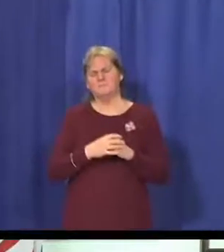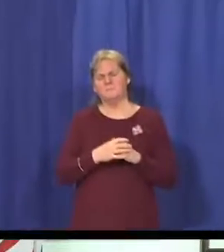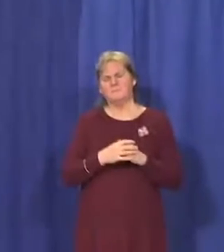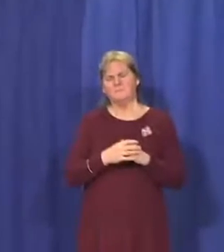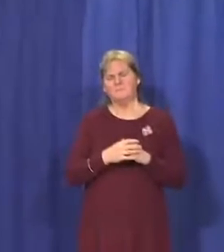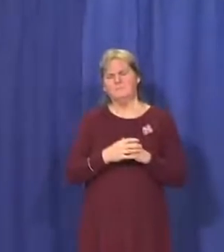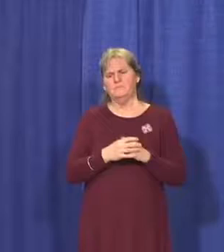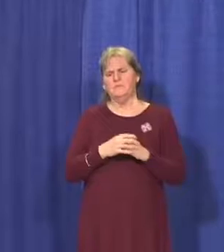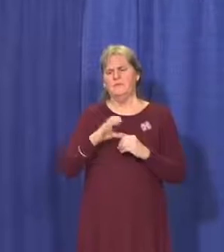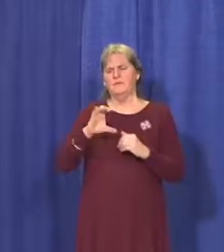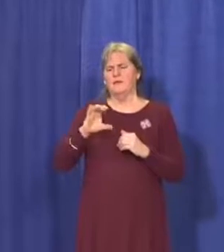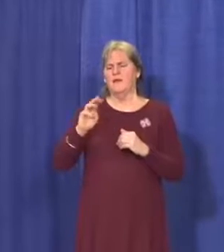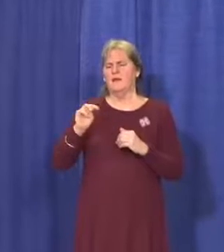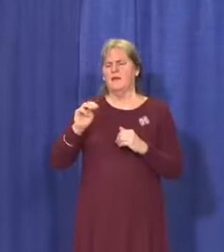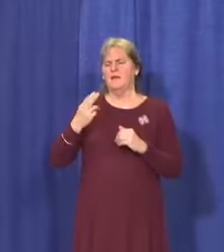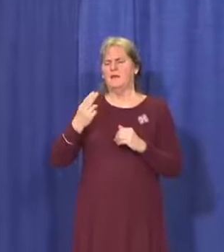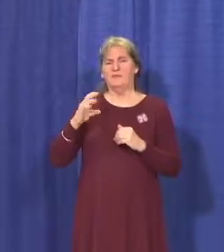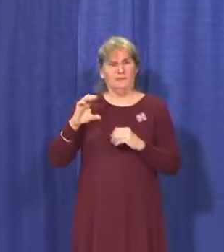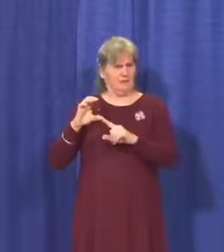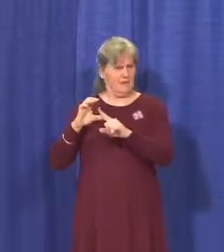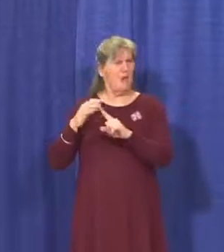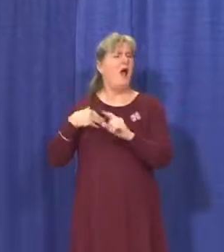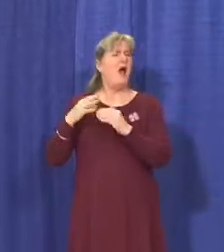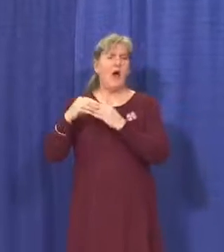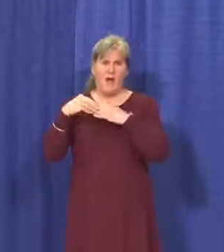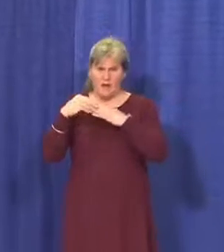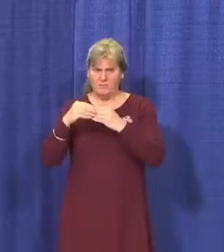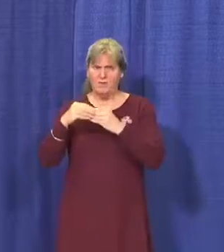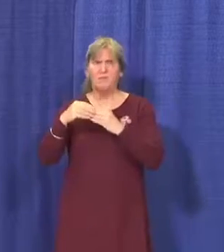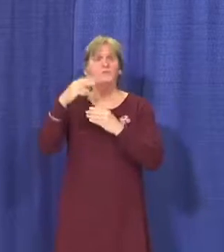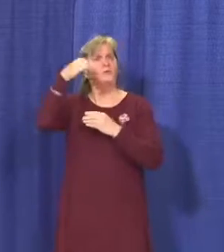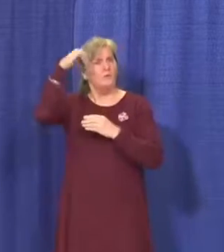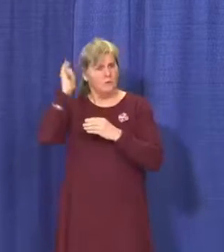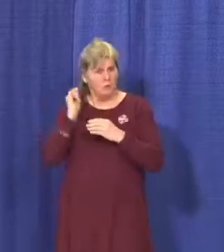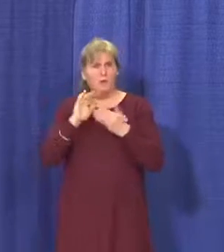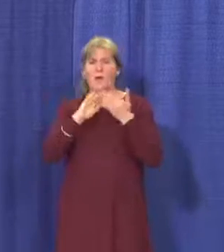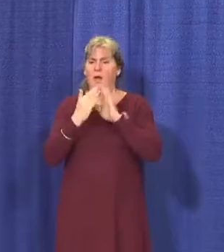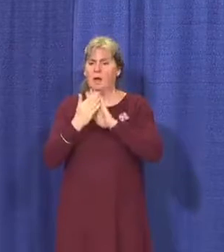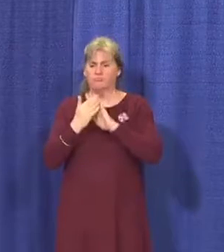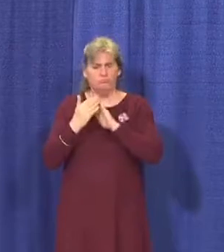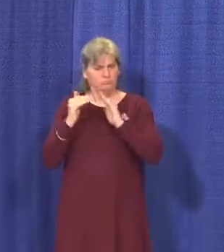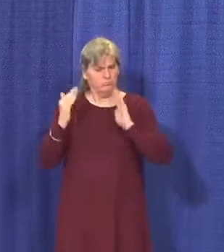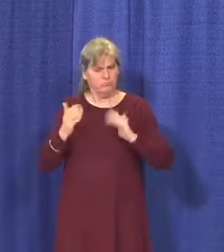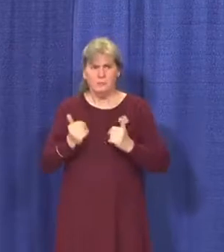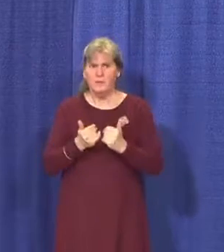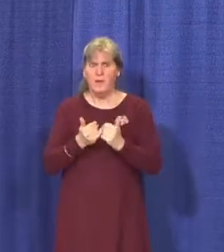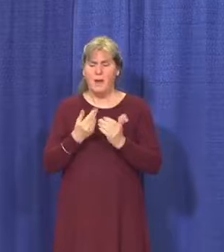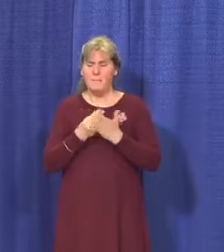related to your first question, the CMHC is very flexible in Yukon housing and the types of